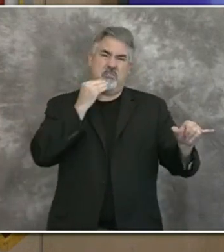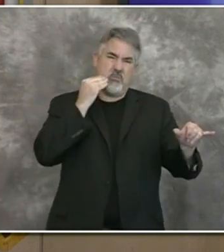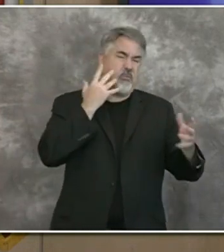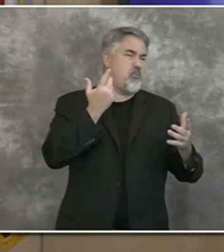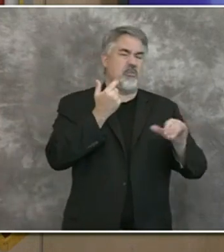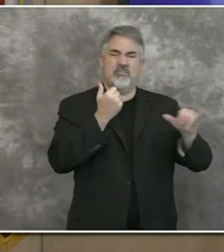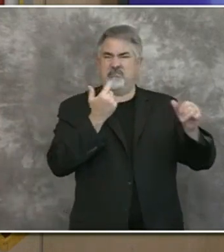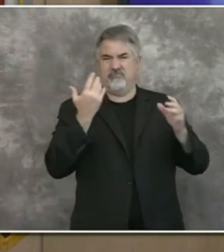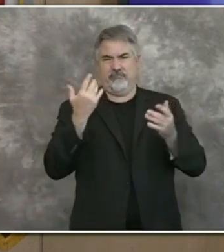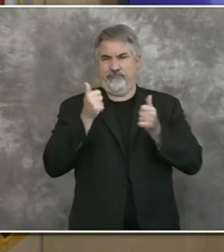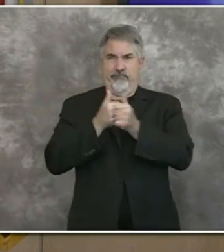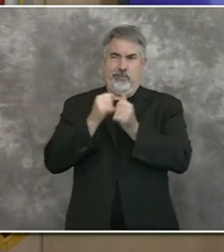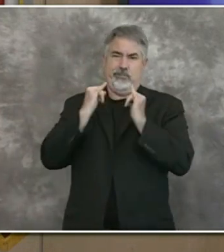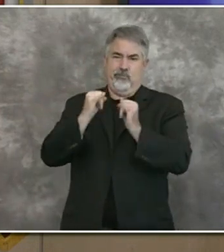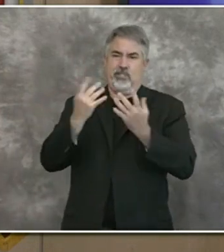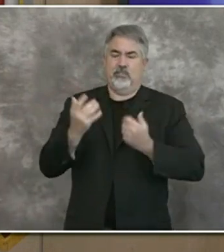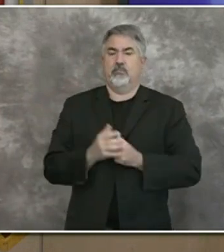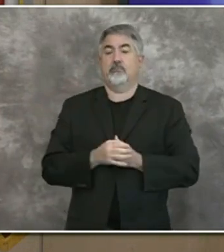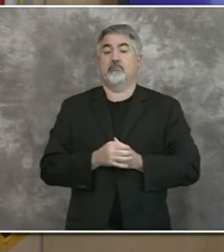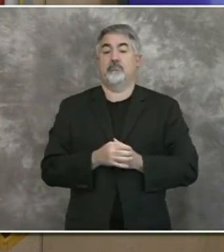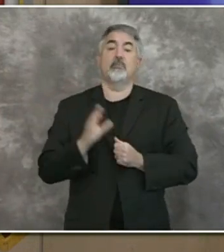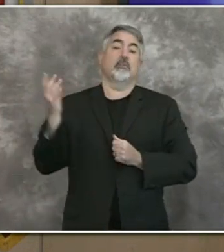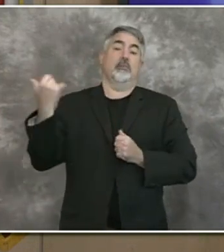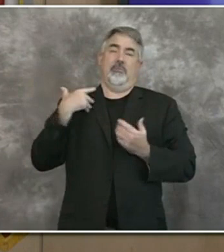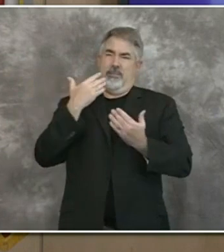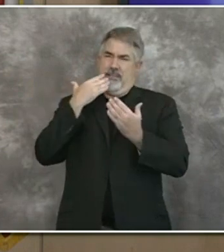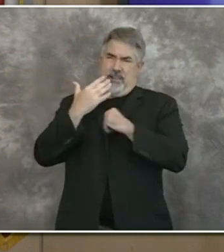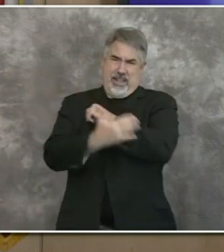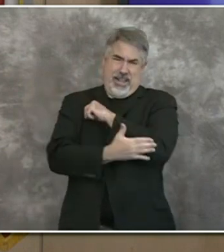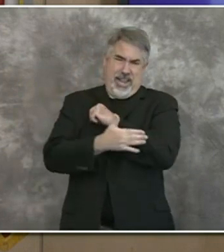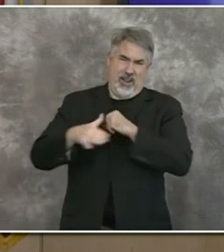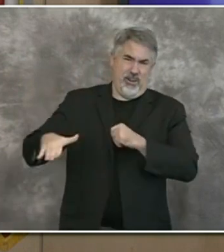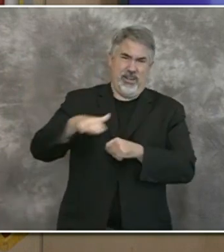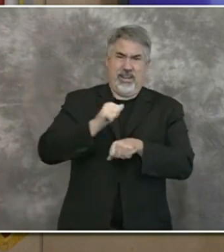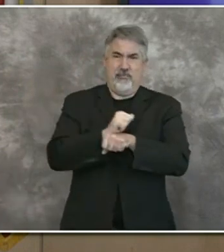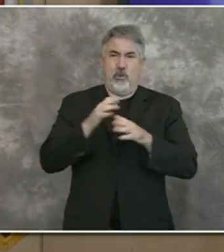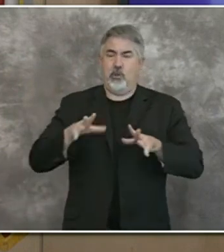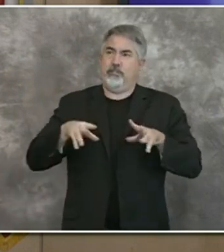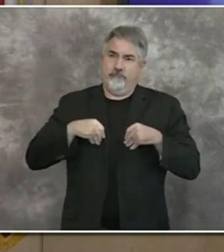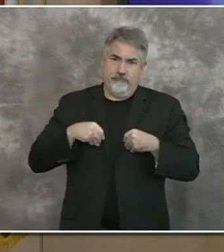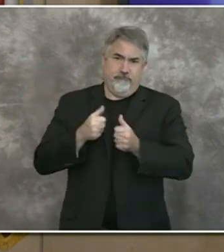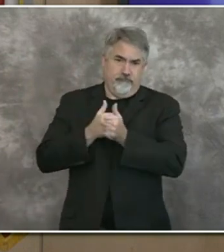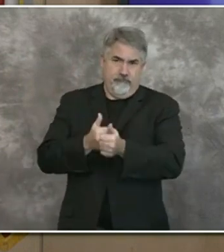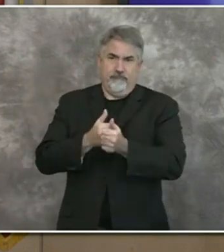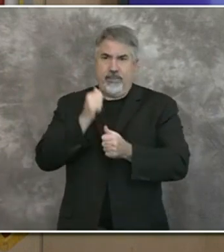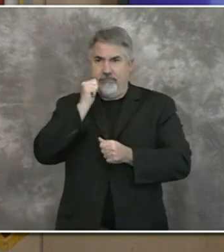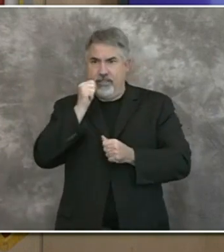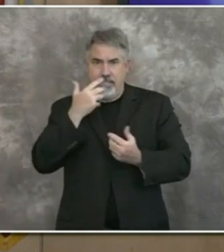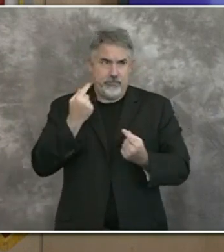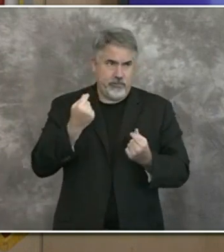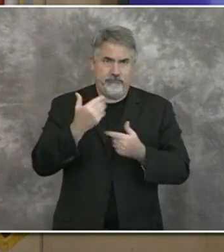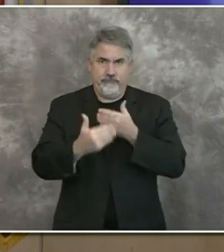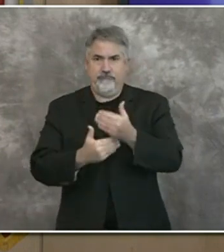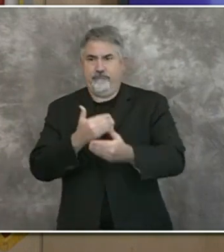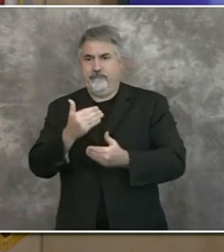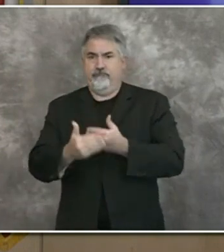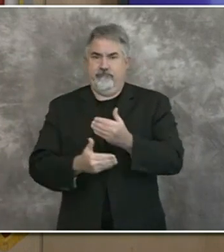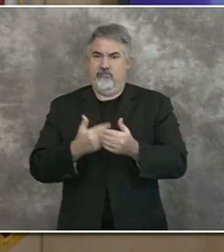NOTIFICATIONS IT WILL REMAIN ON TELEWORK STATUS. I WANT TO THANK OUR DEDICATED COUNTY EMPLOYEES FOR ADJUSTING THEIR